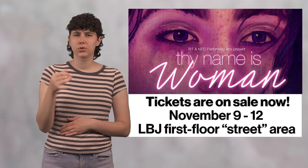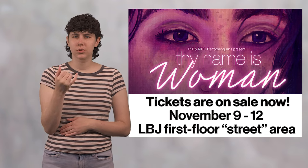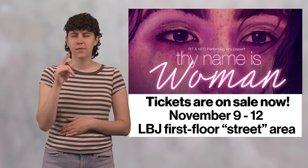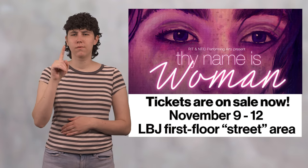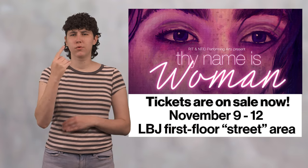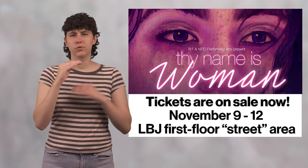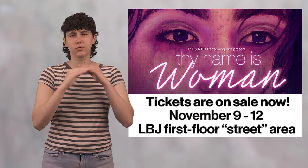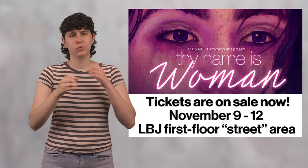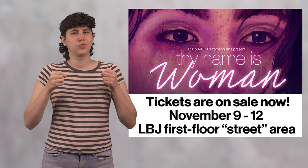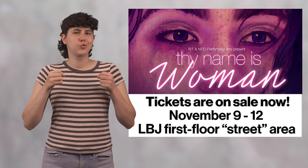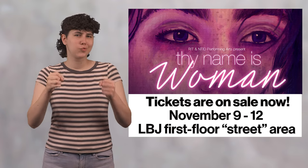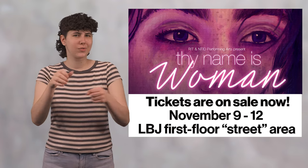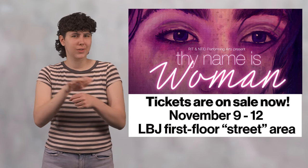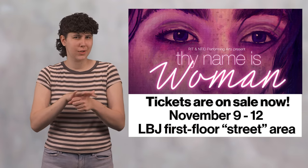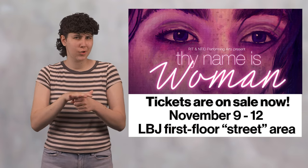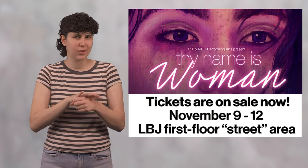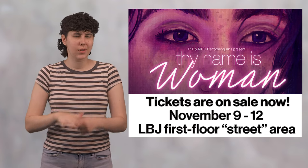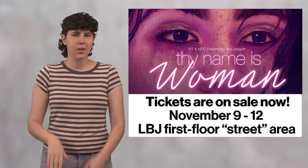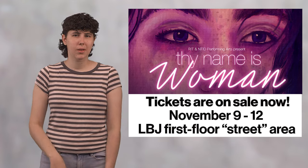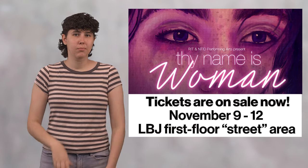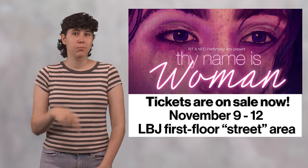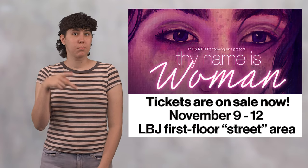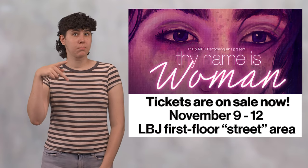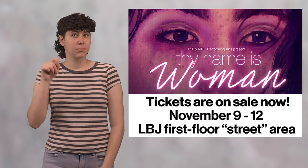on the LBJ first-floor “street” area.